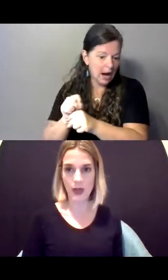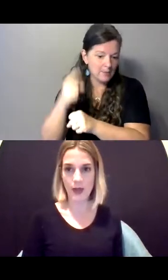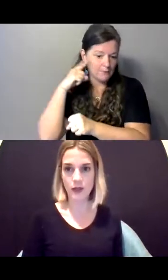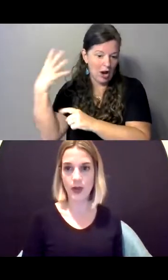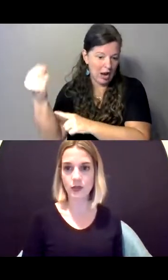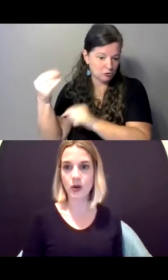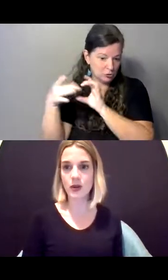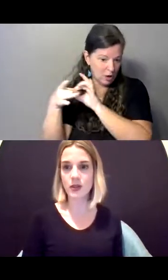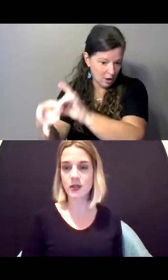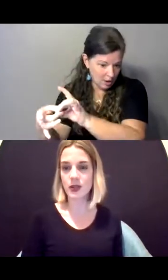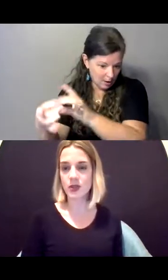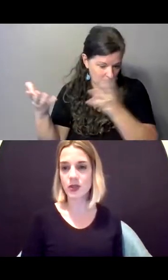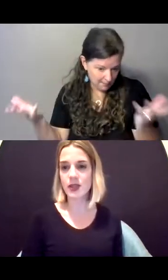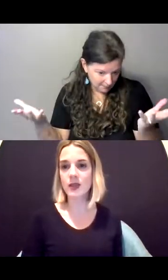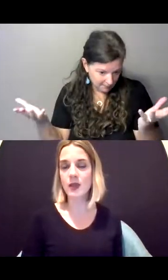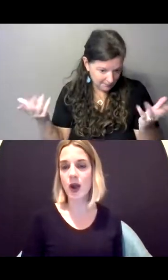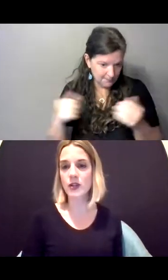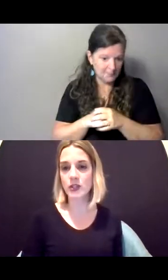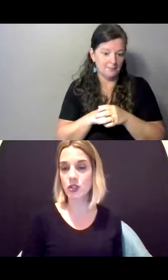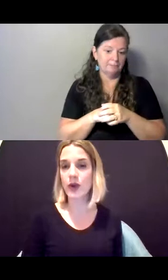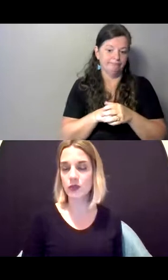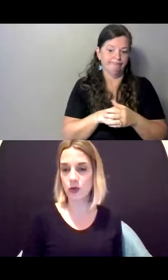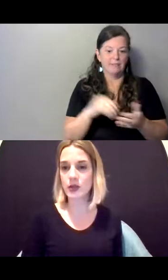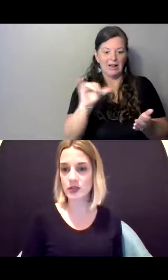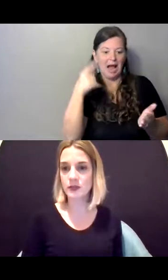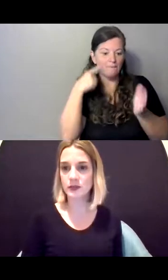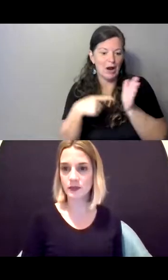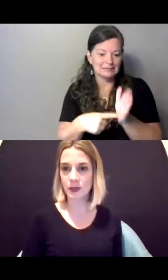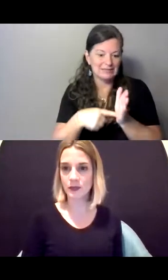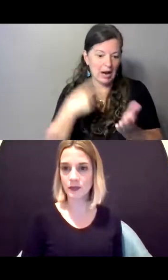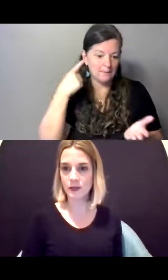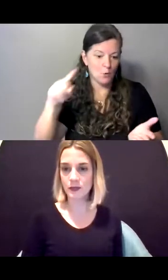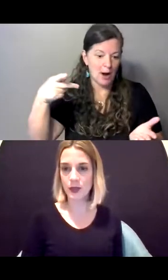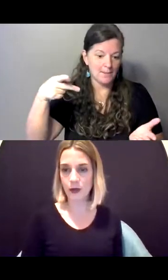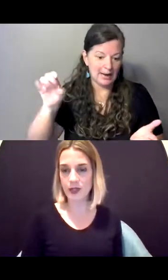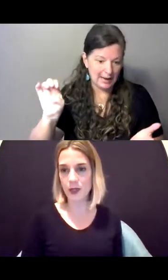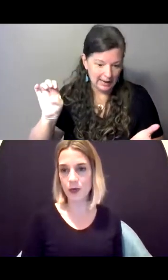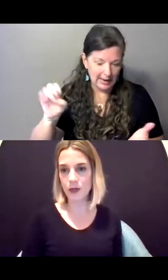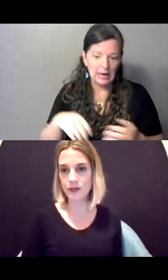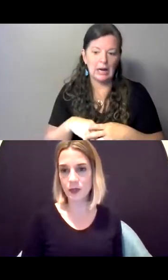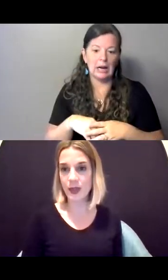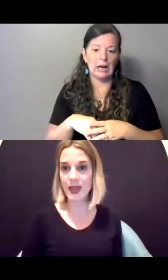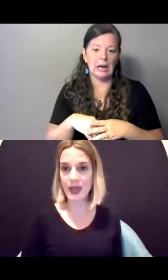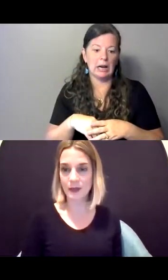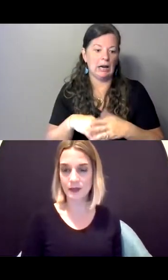They have to do outdoors. So assign them a project to do outdoors, like for example. PE.